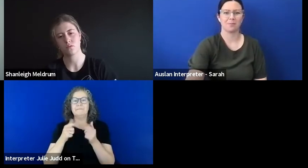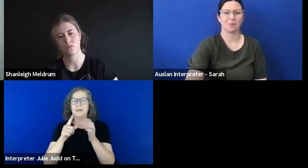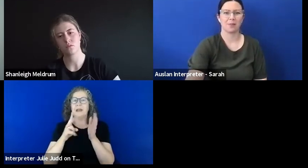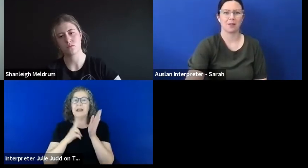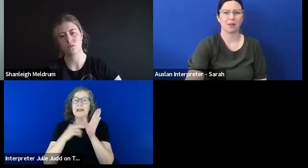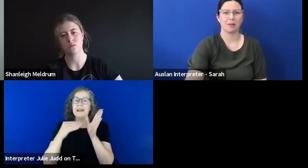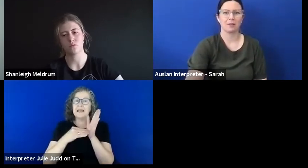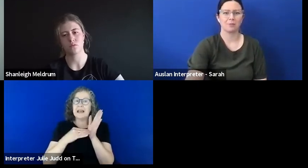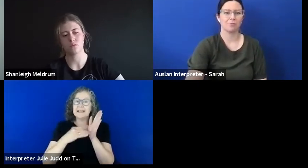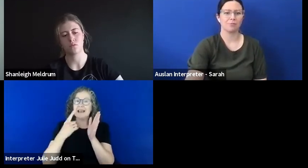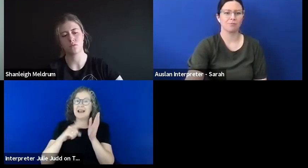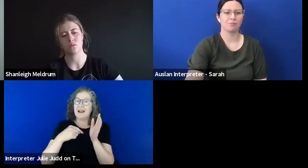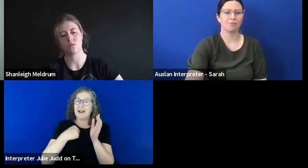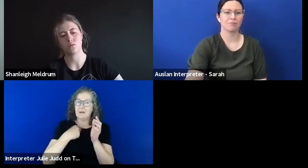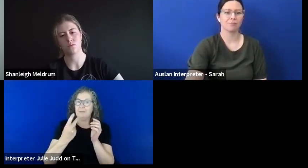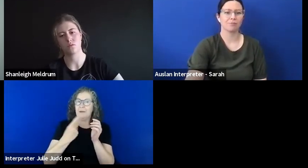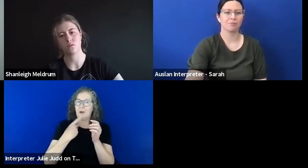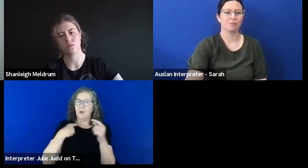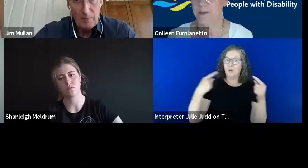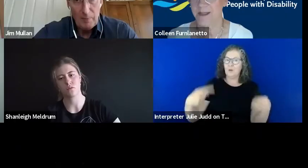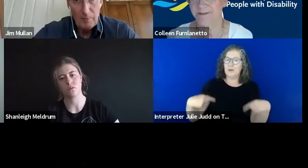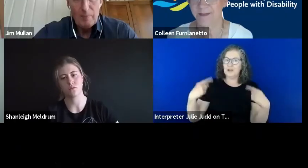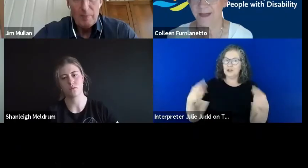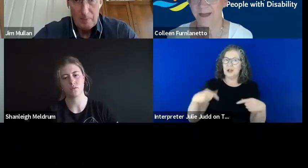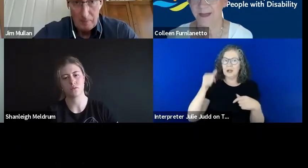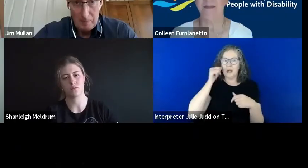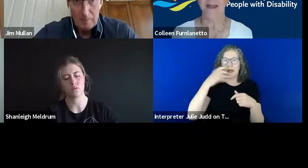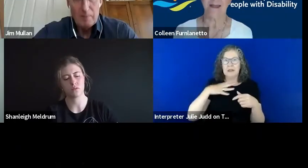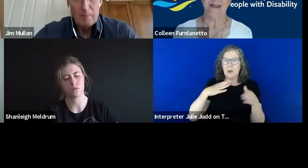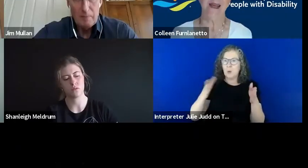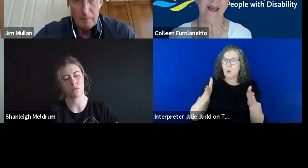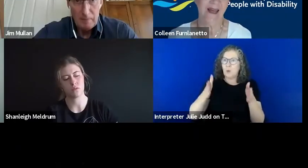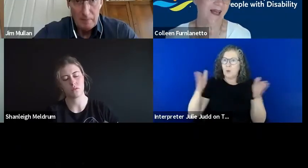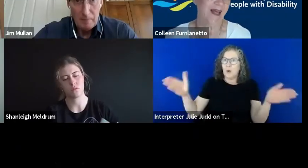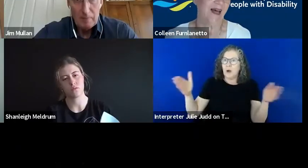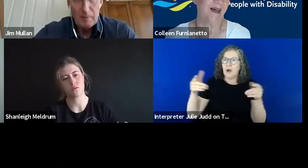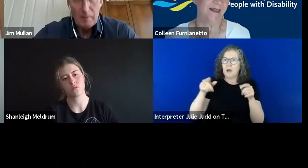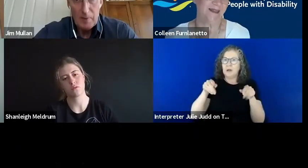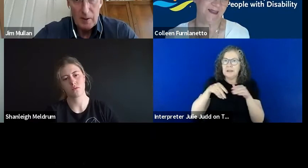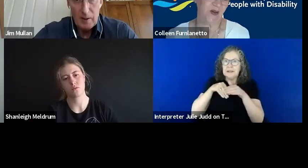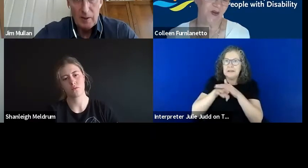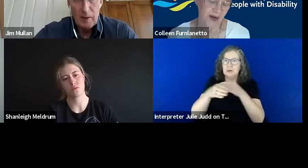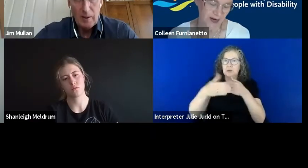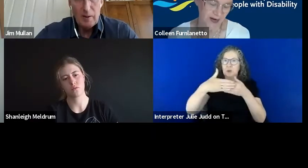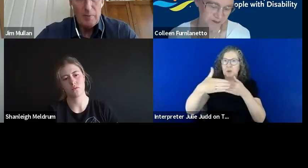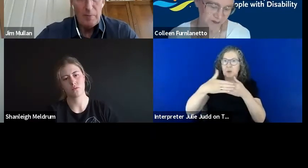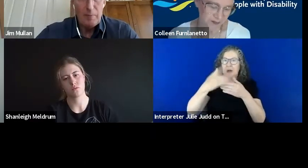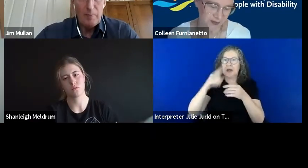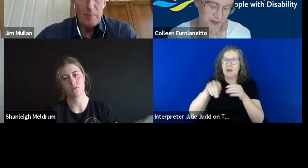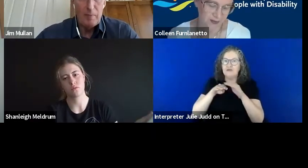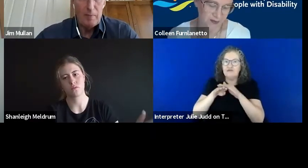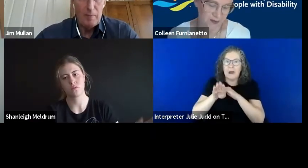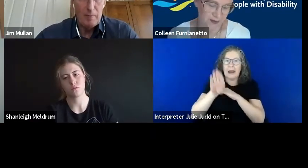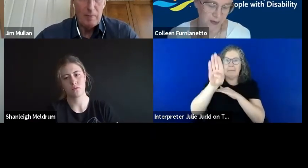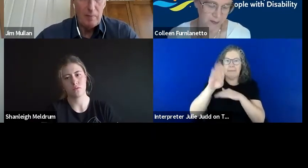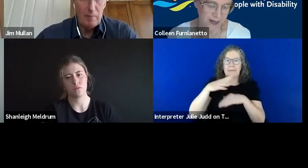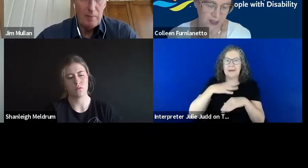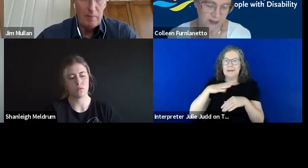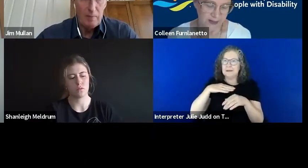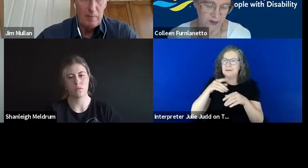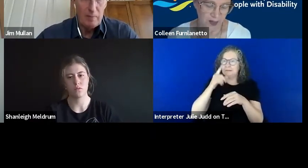it's more than wide doorways and ramps. NAZIM: Exactly there's a lot more. COLLEEN: So, if I may Shanleigh, I'd like